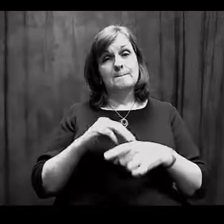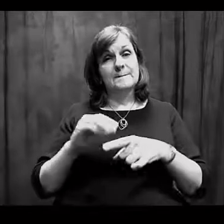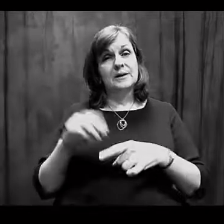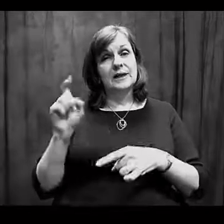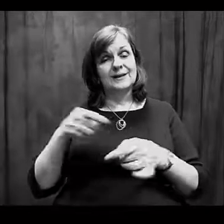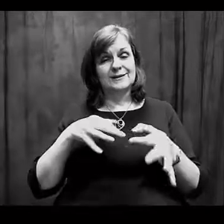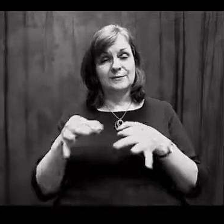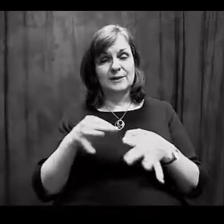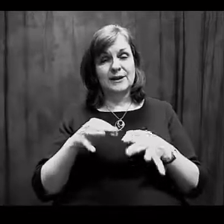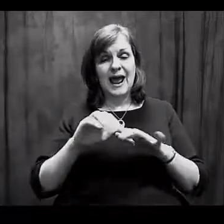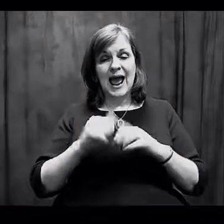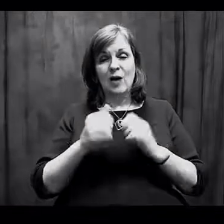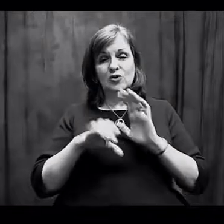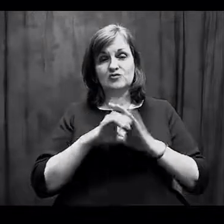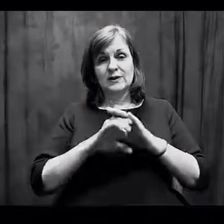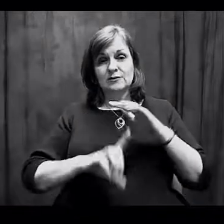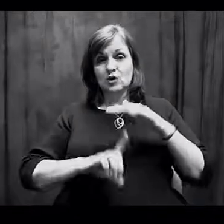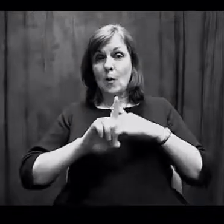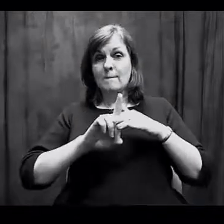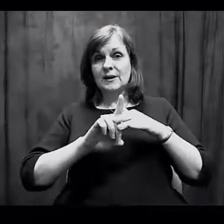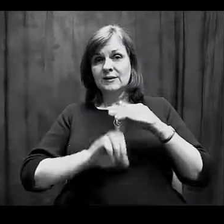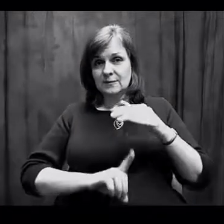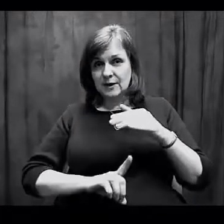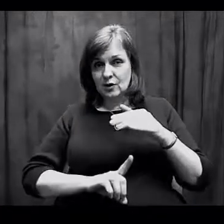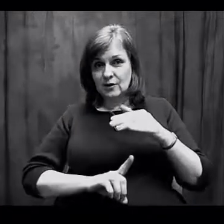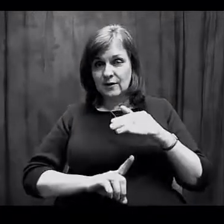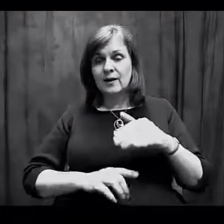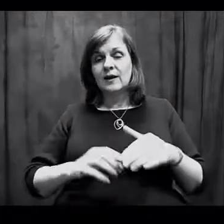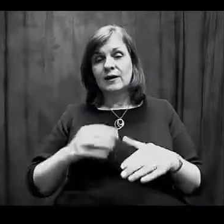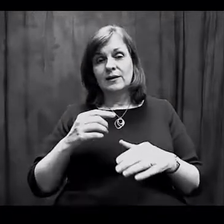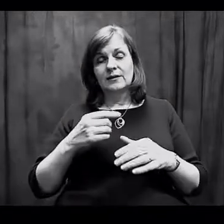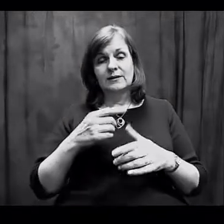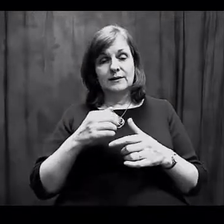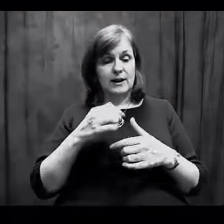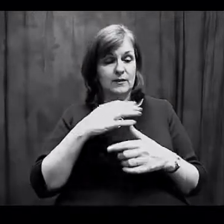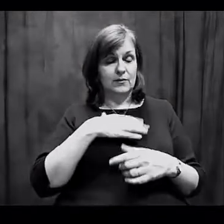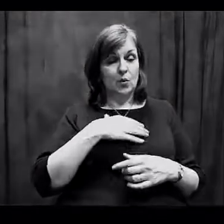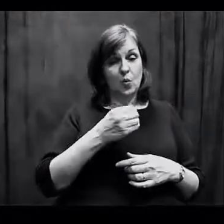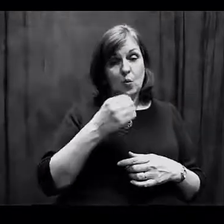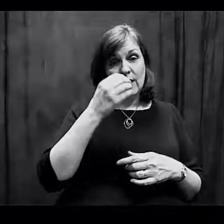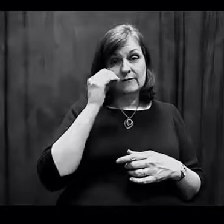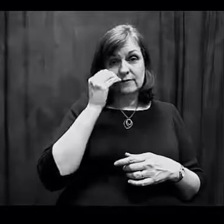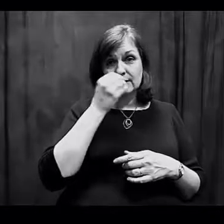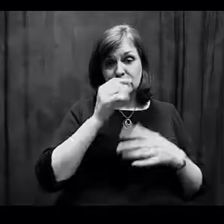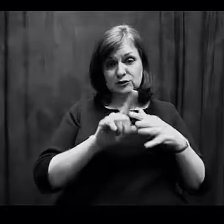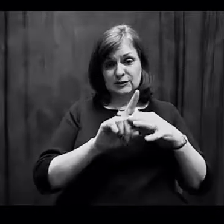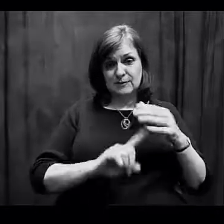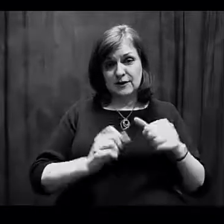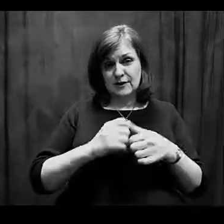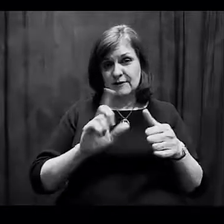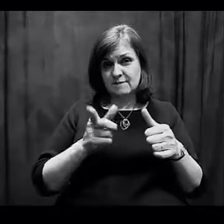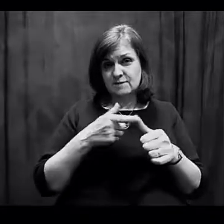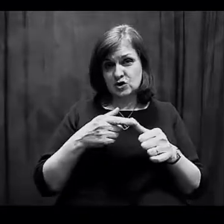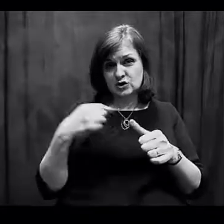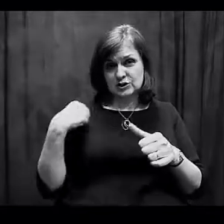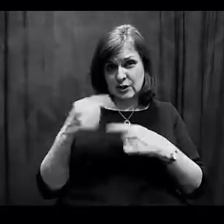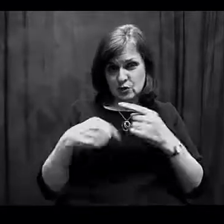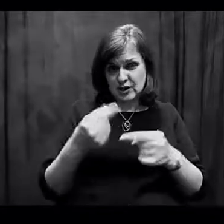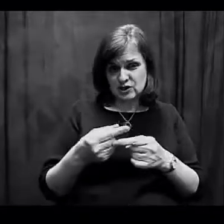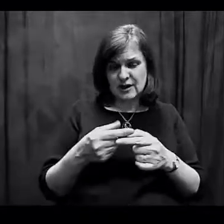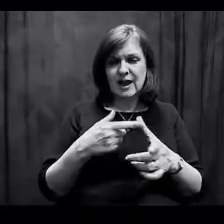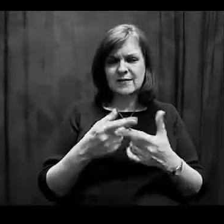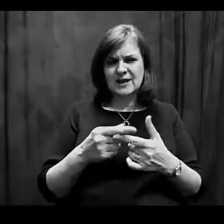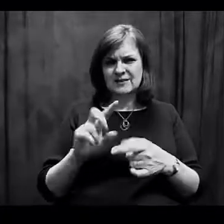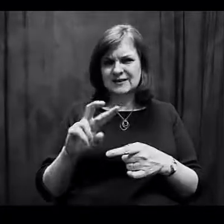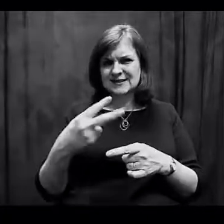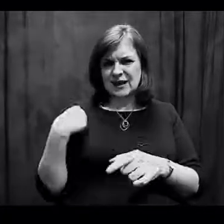he had to explain the disappearance of traits so in the case I just showed you the disappearance of the white flower